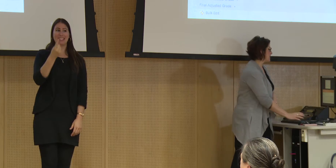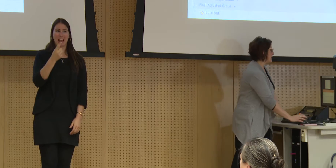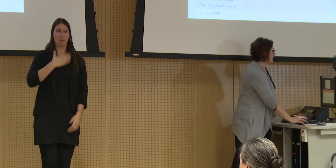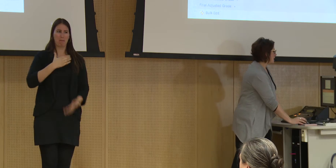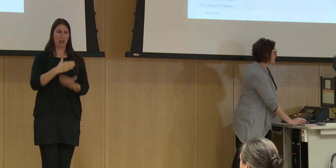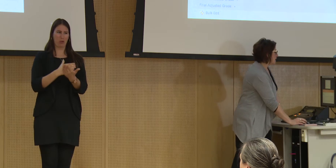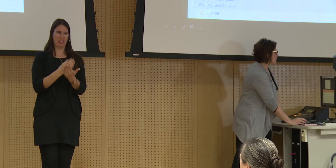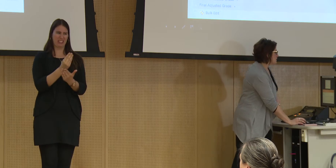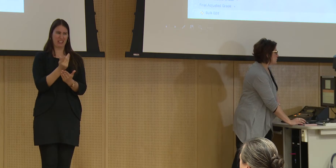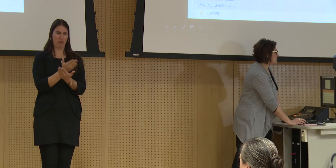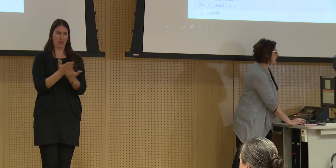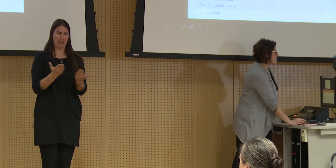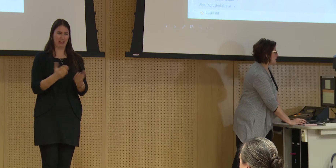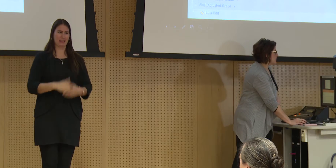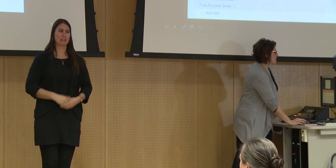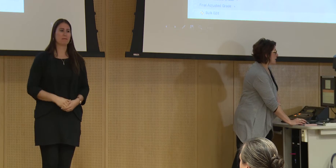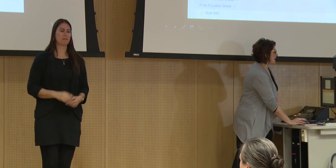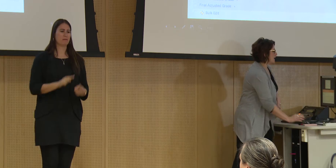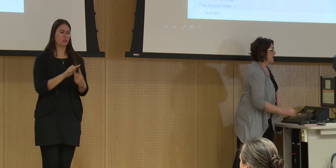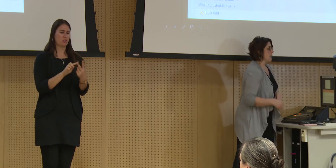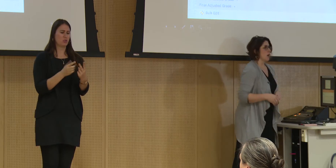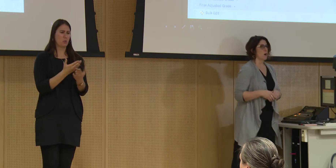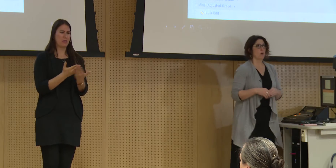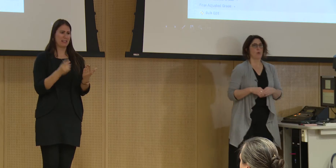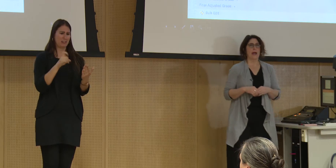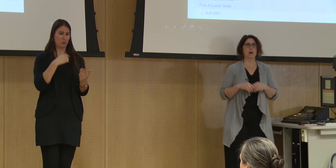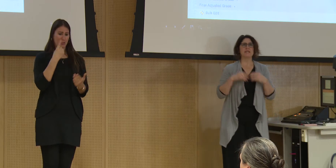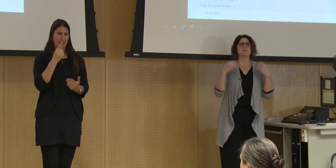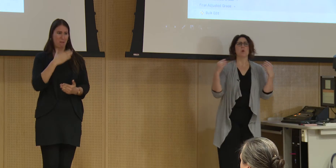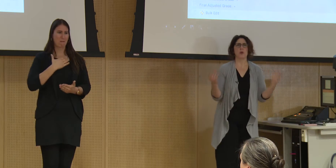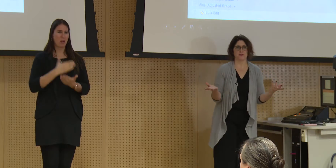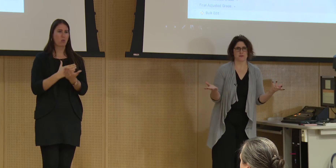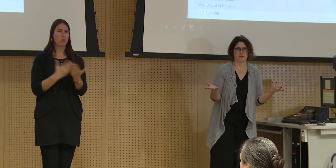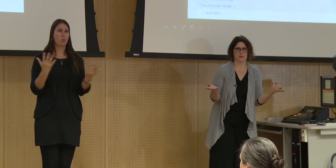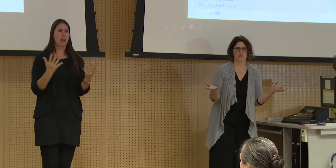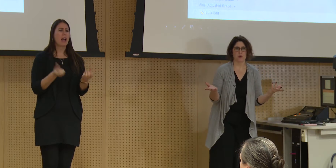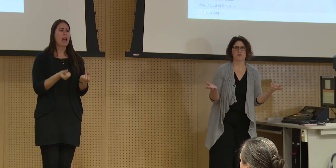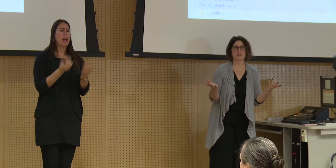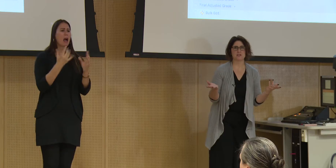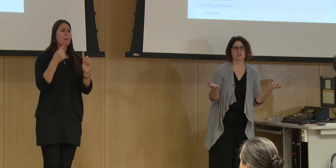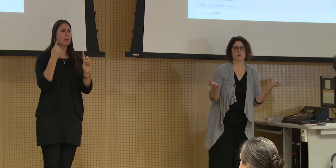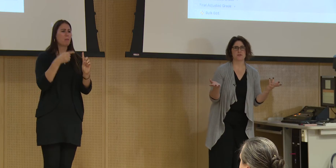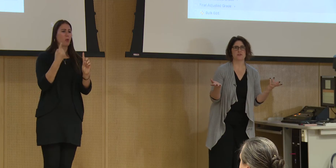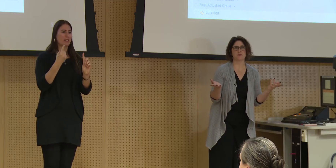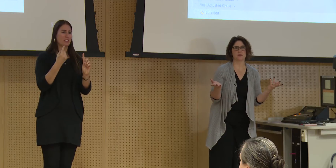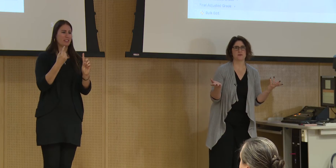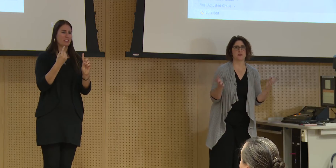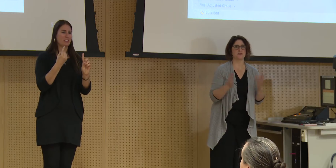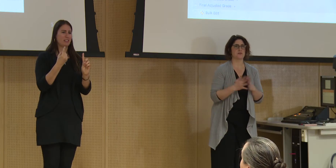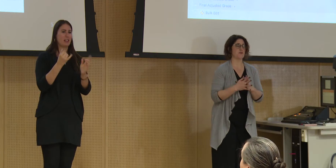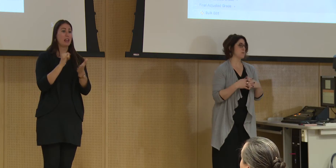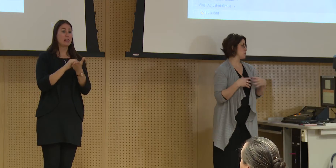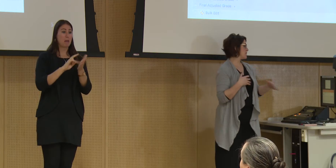The two main things are how many points. So, essentially, what this means is if I'm using--